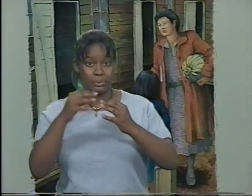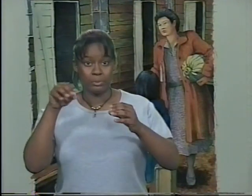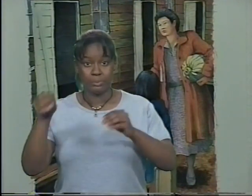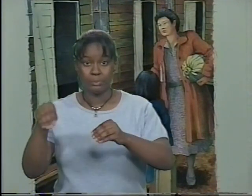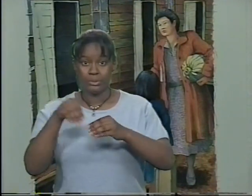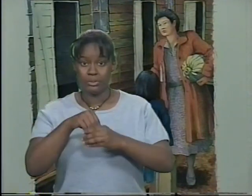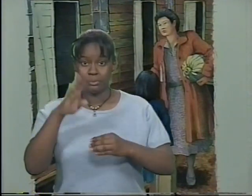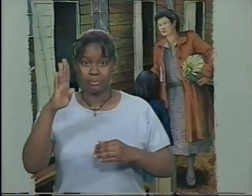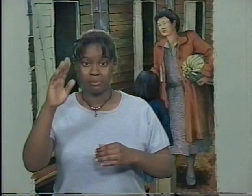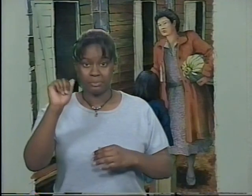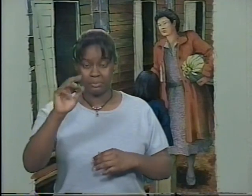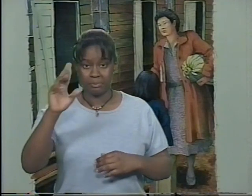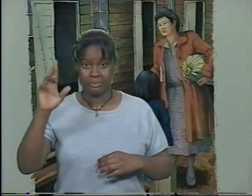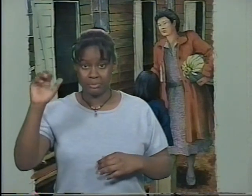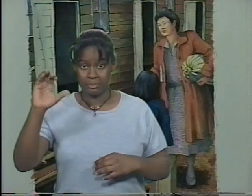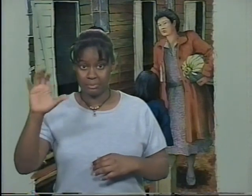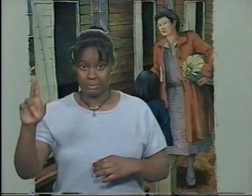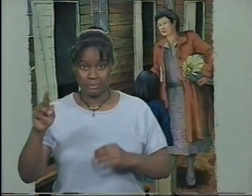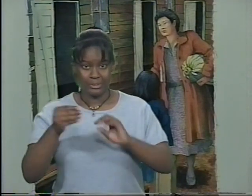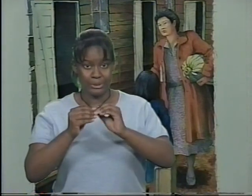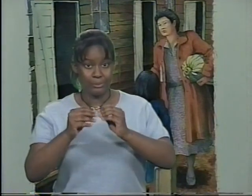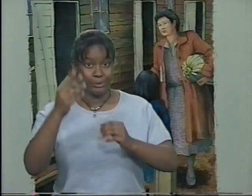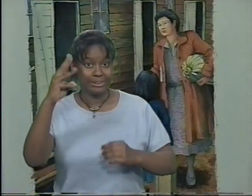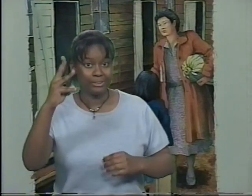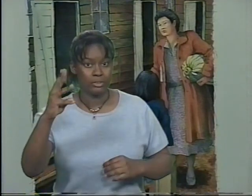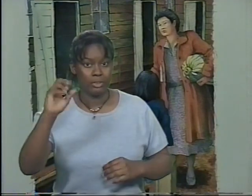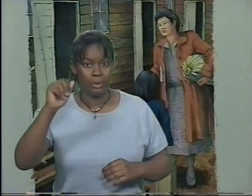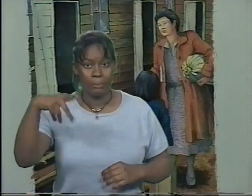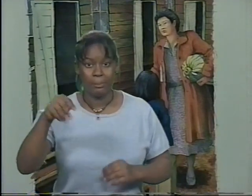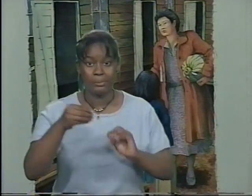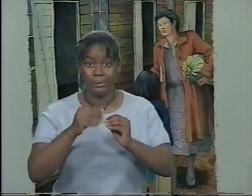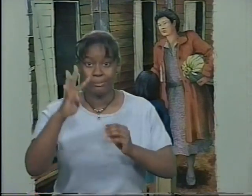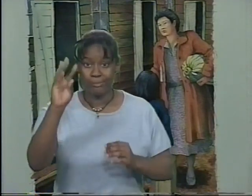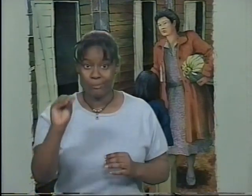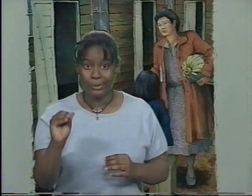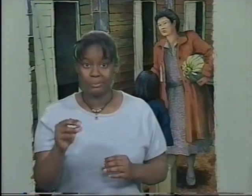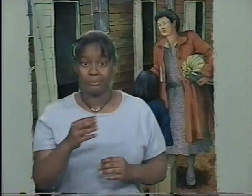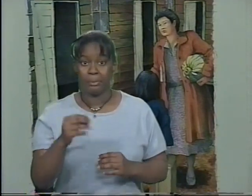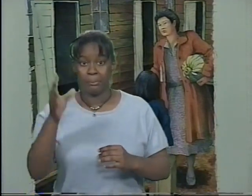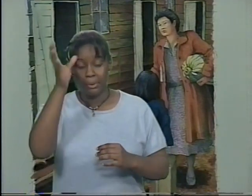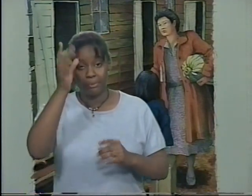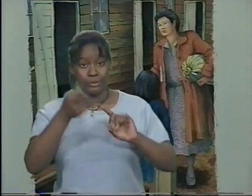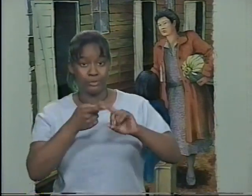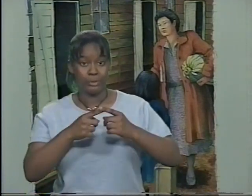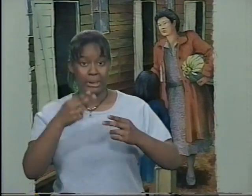They were assigned to Barrack 16, Apartment #40, and Papa's friend Mr. Noma helped them look